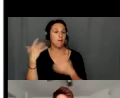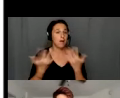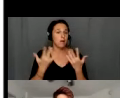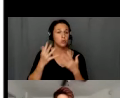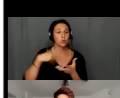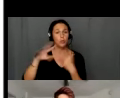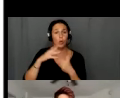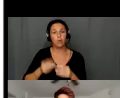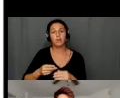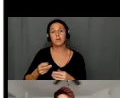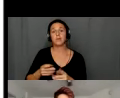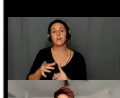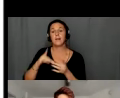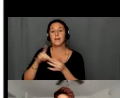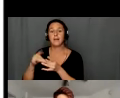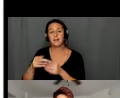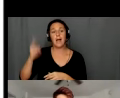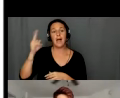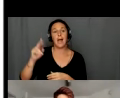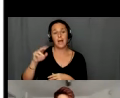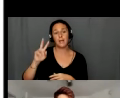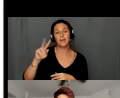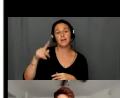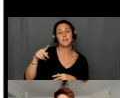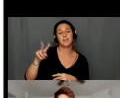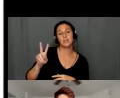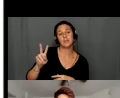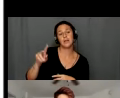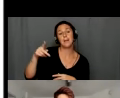2.5 concentration exceeding regulatory standards.